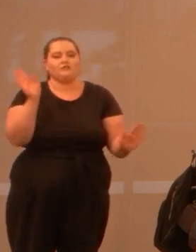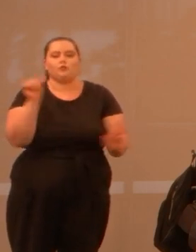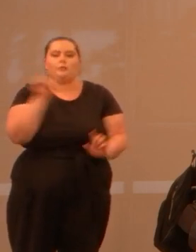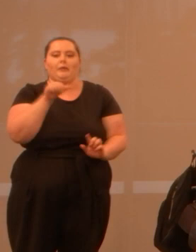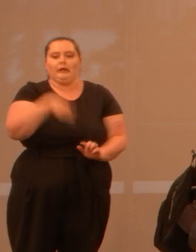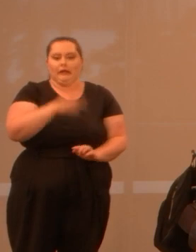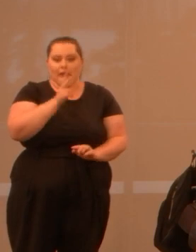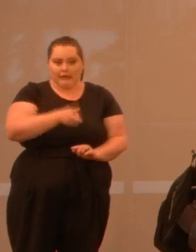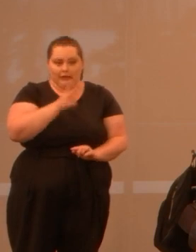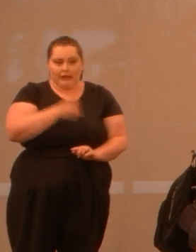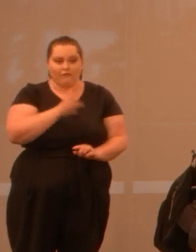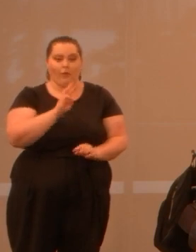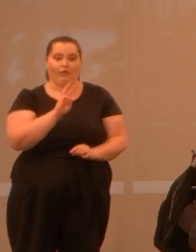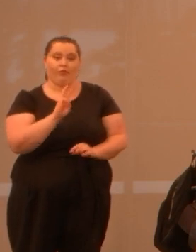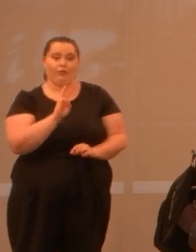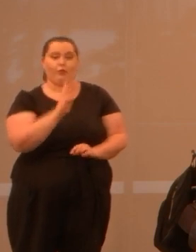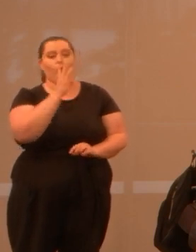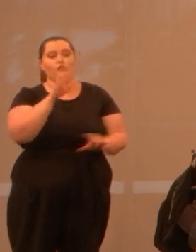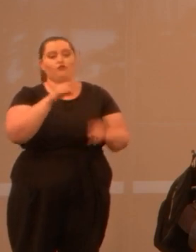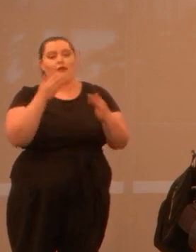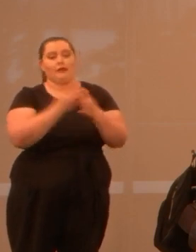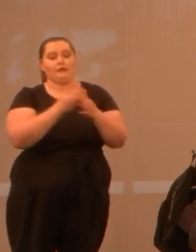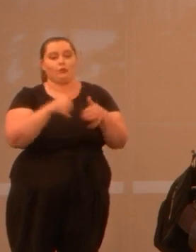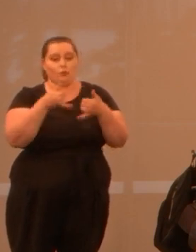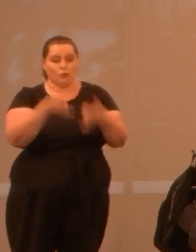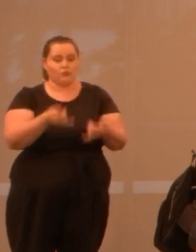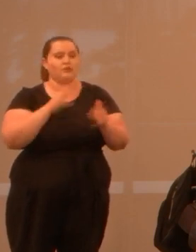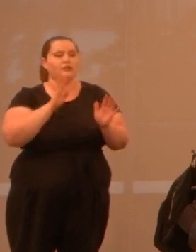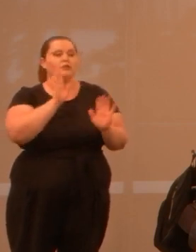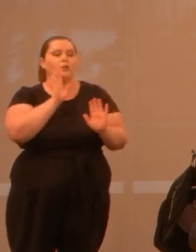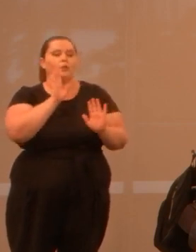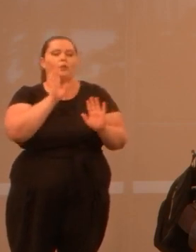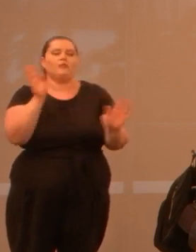for our 3rd Australian Access awards. It's wonderful to see so many people here